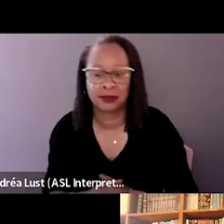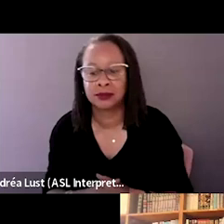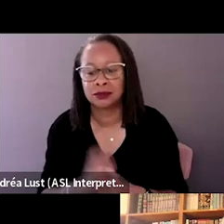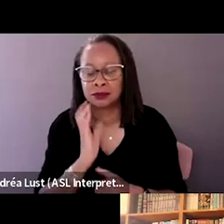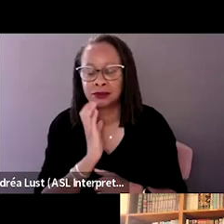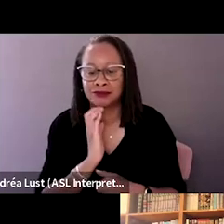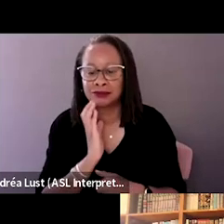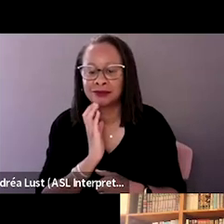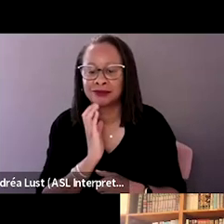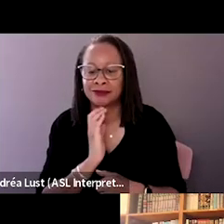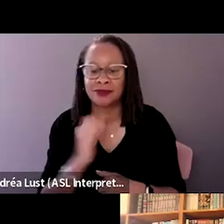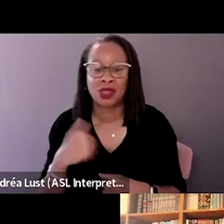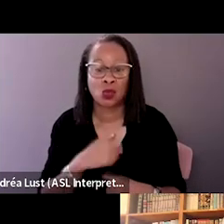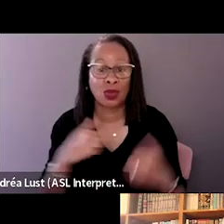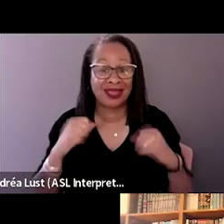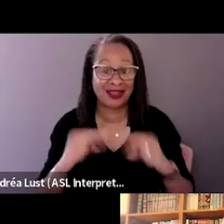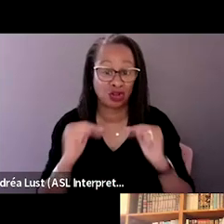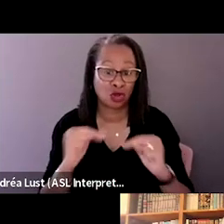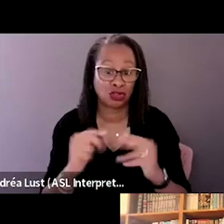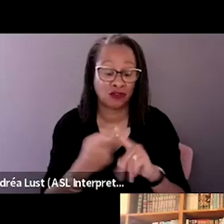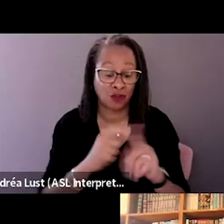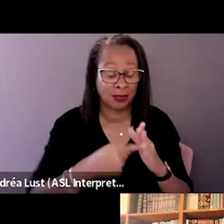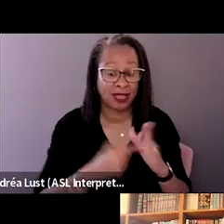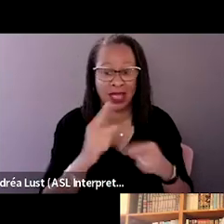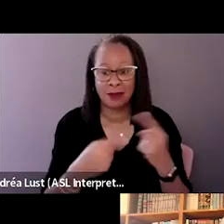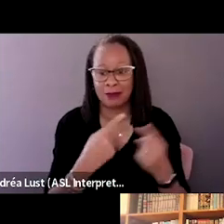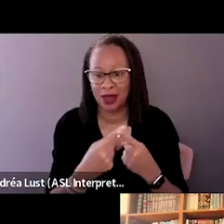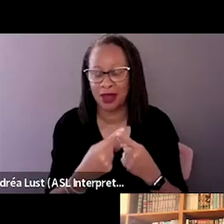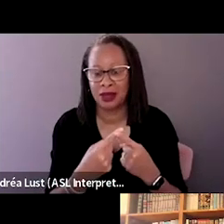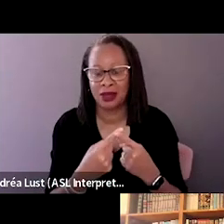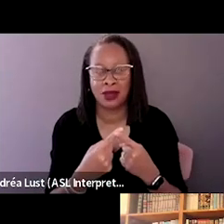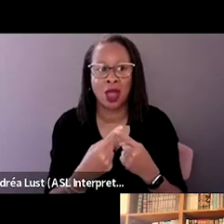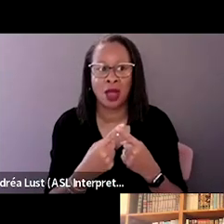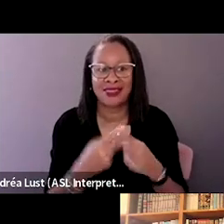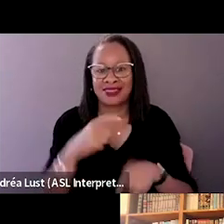We can negotiate from the beginning about the window of the festivals.